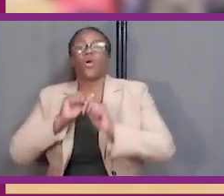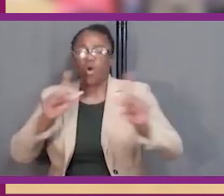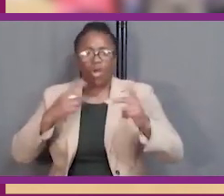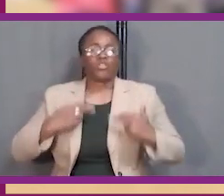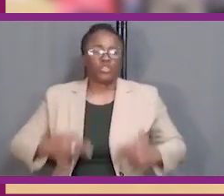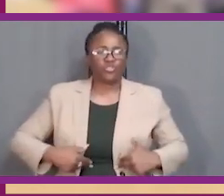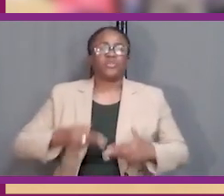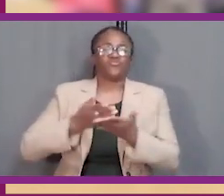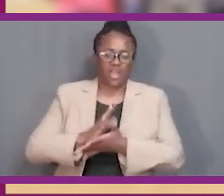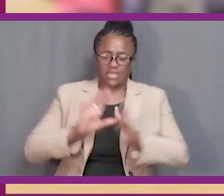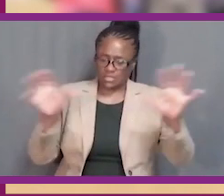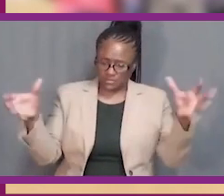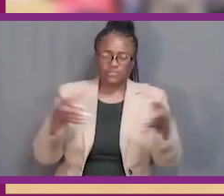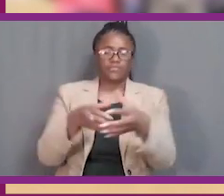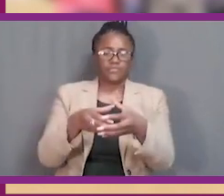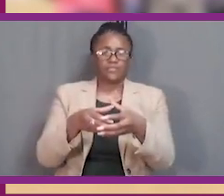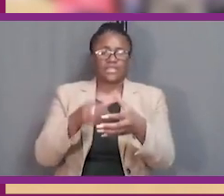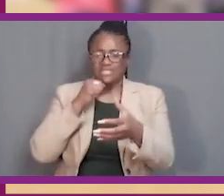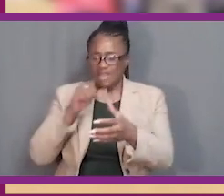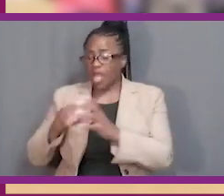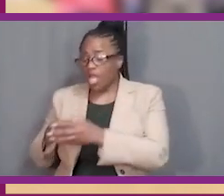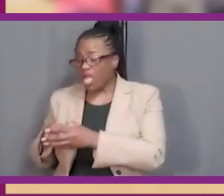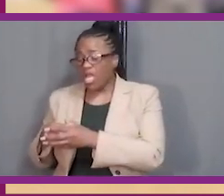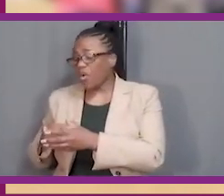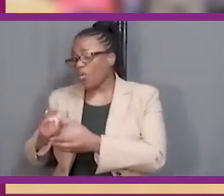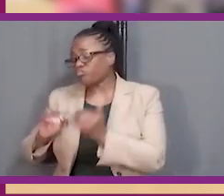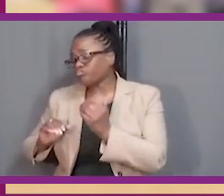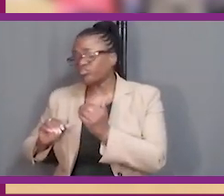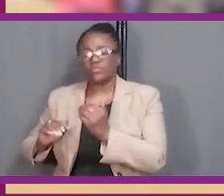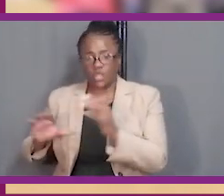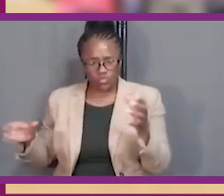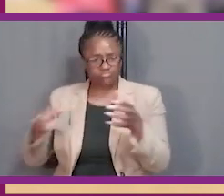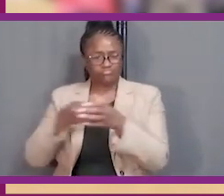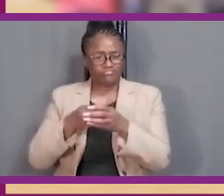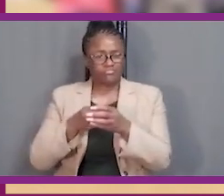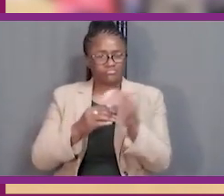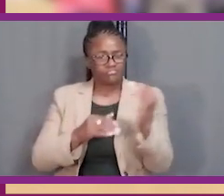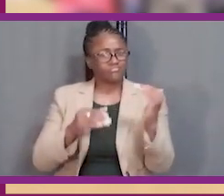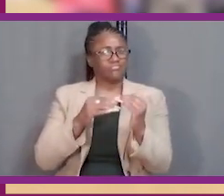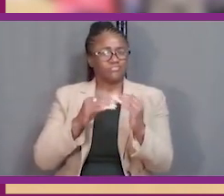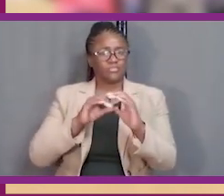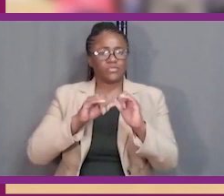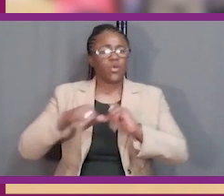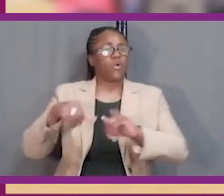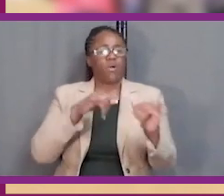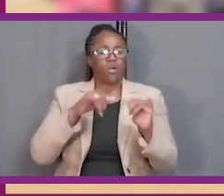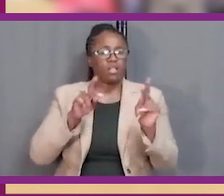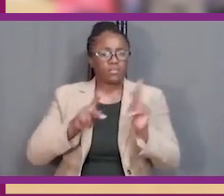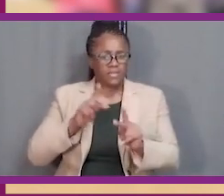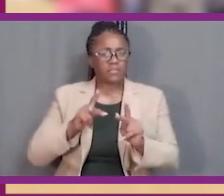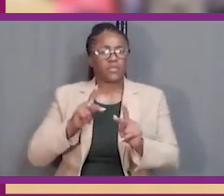all persons, just the people's rights in general. So I'm left, I'm torn in between wondering, but at